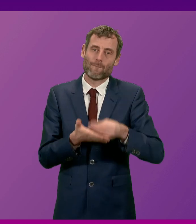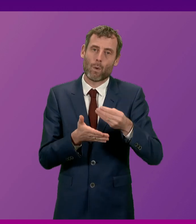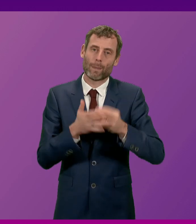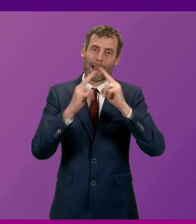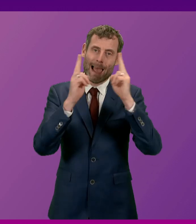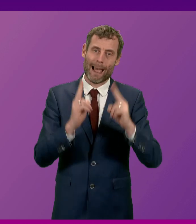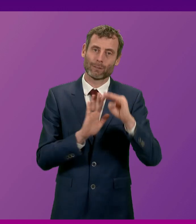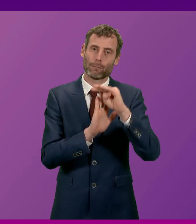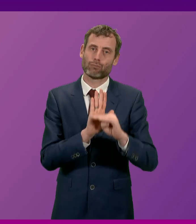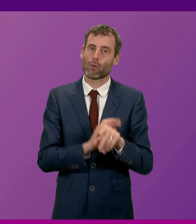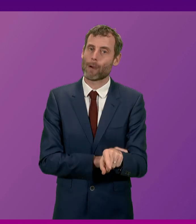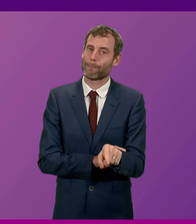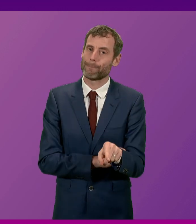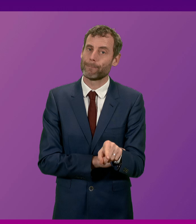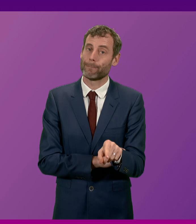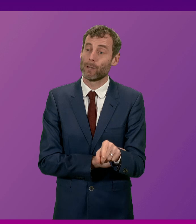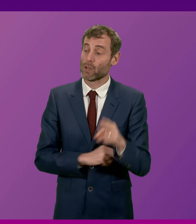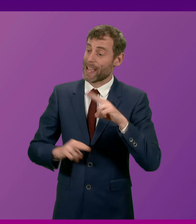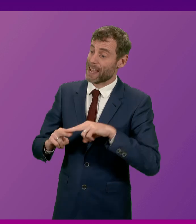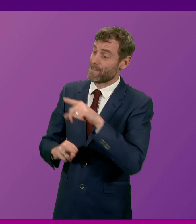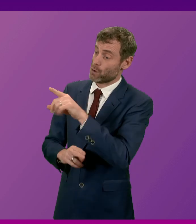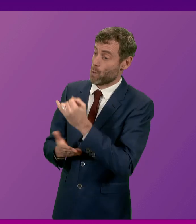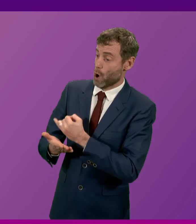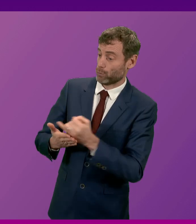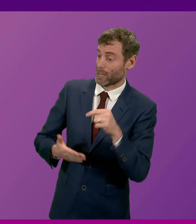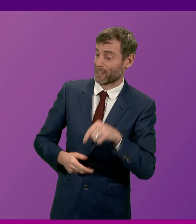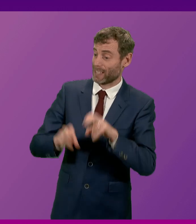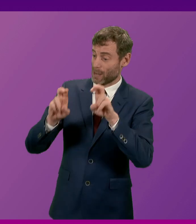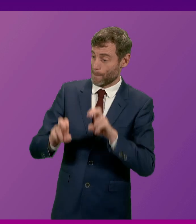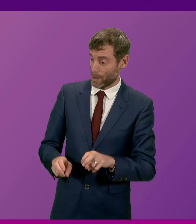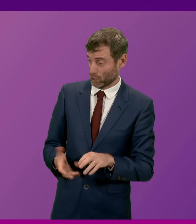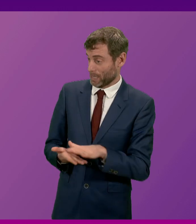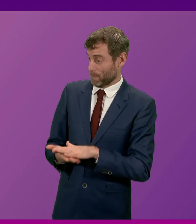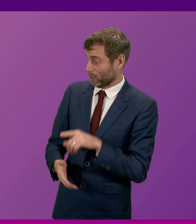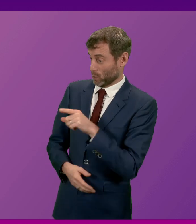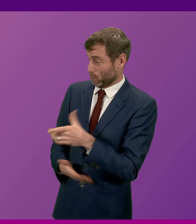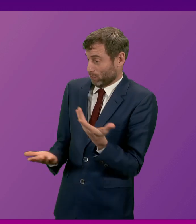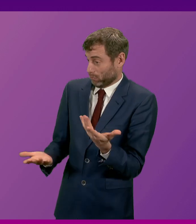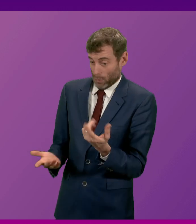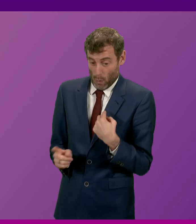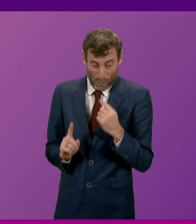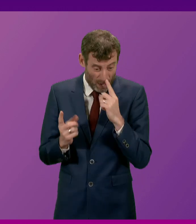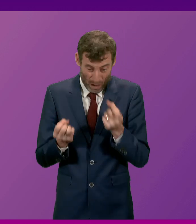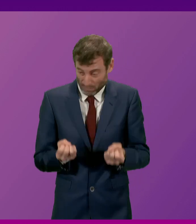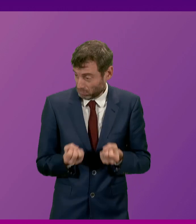members of Parliament are going to vote against the Government’s budget, there will be no way